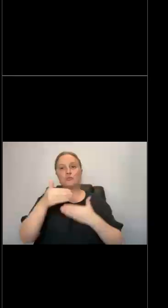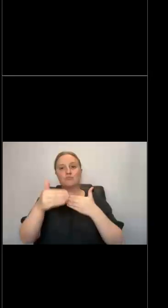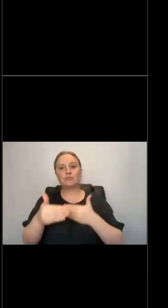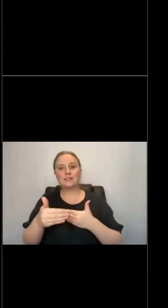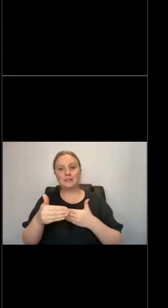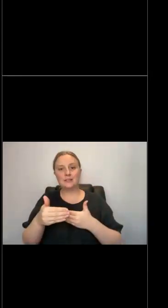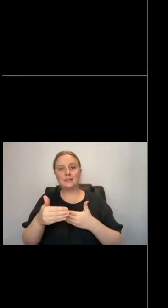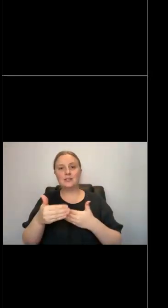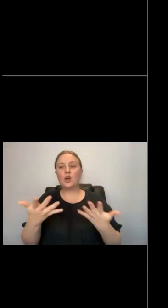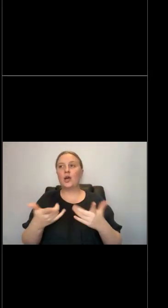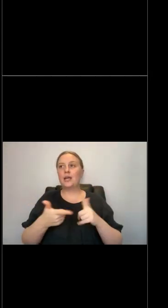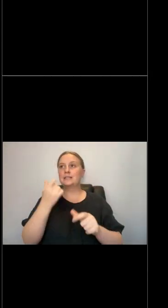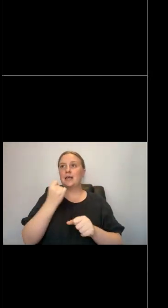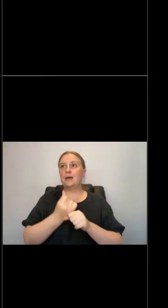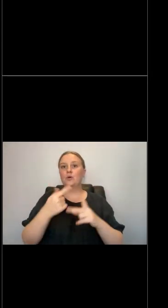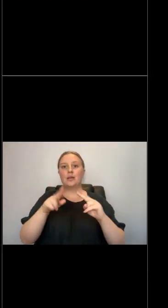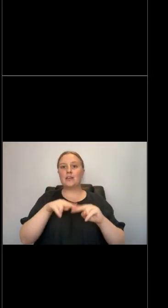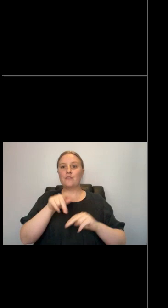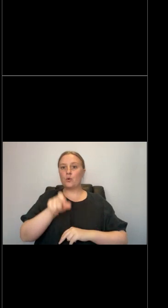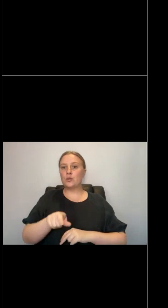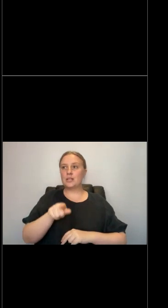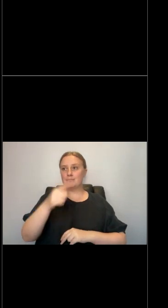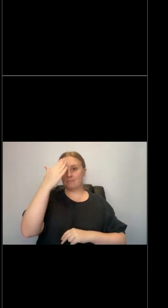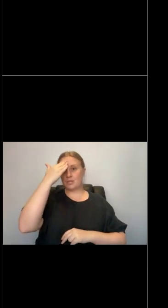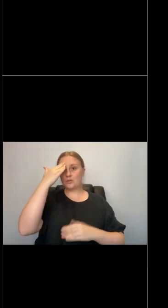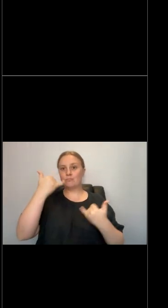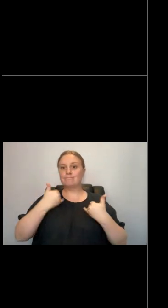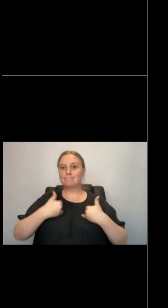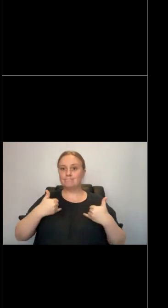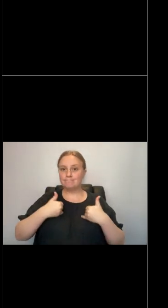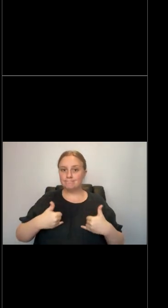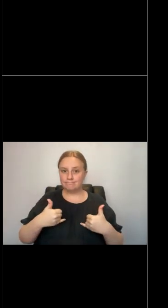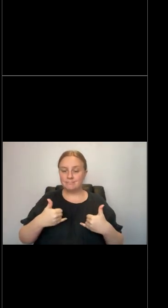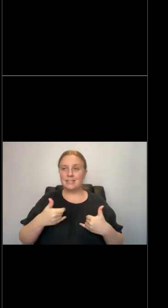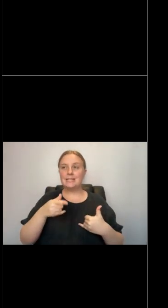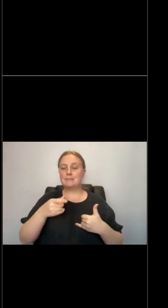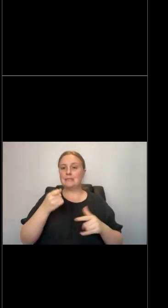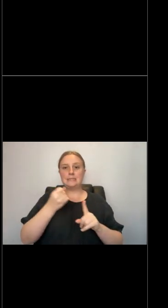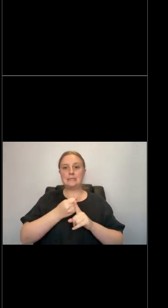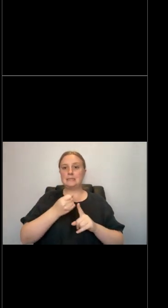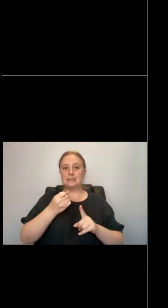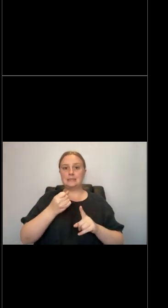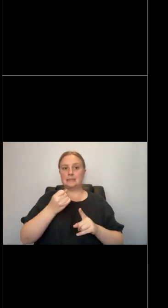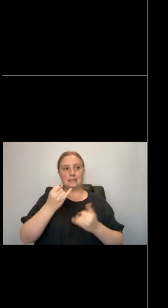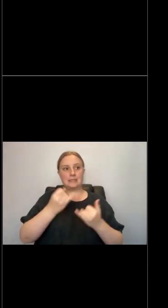suffering from a mental illness and it's been exacerbated and they're experiencing psychosis or mania,